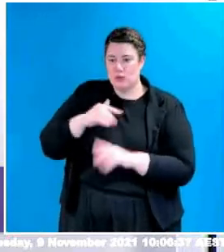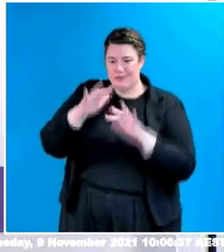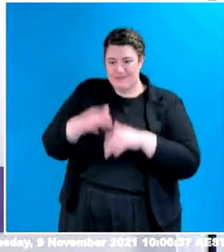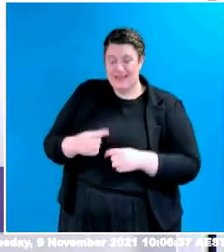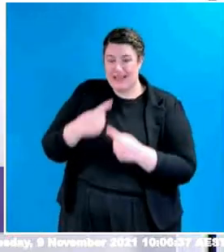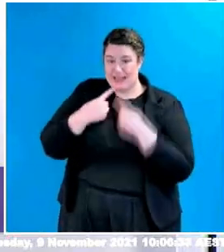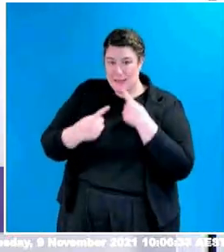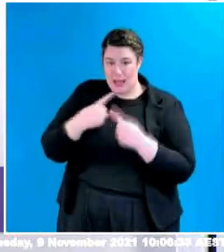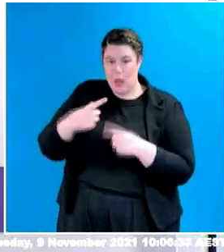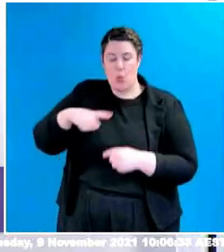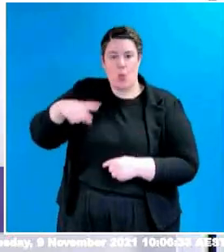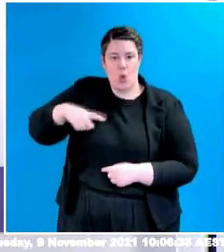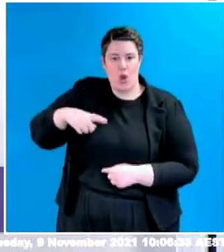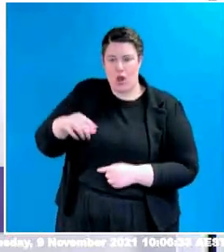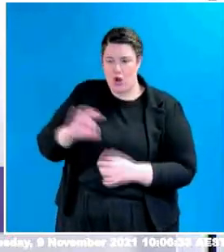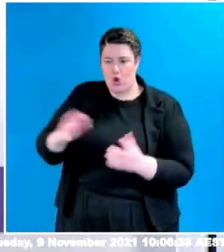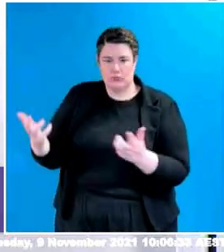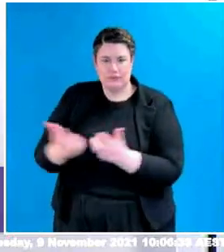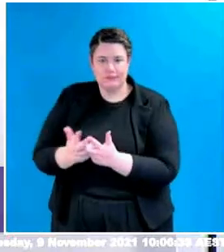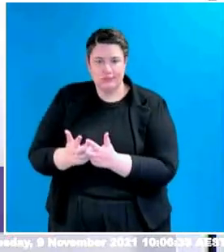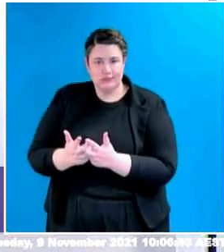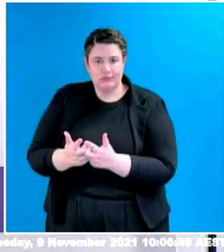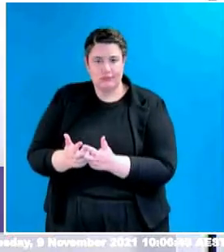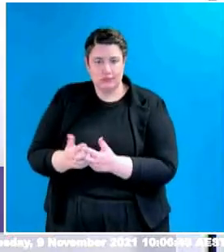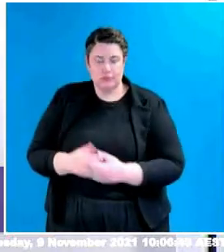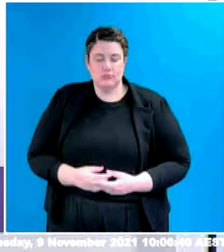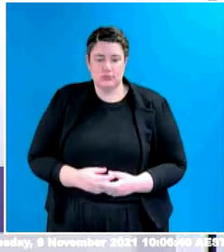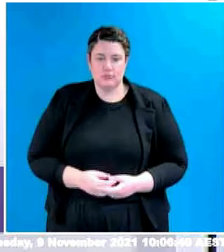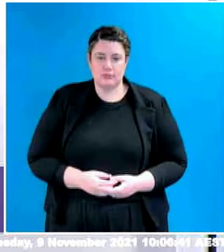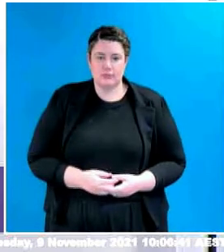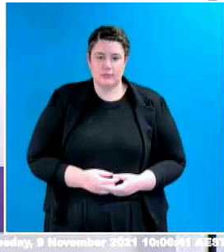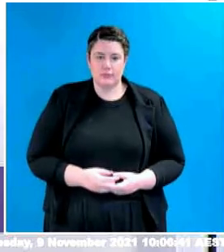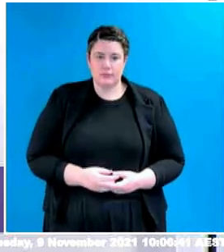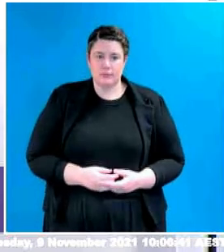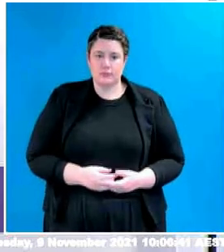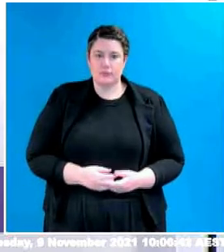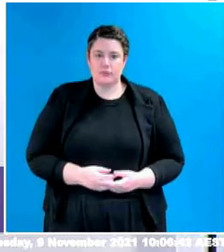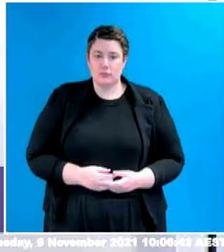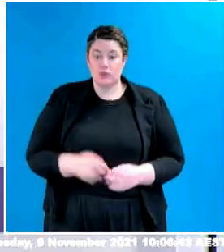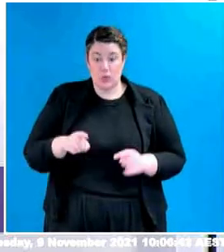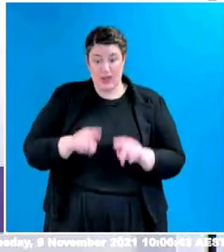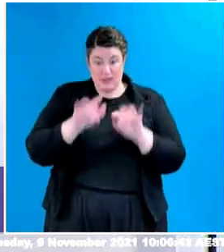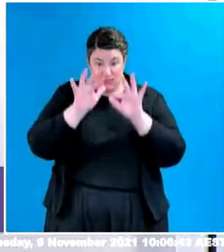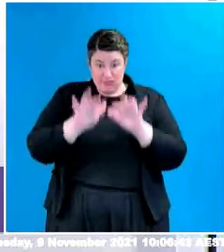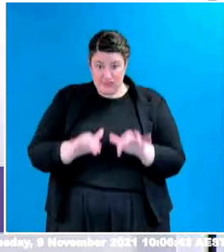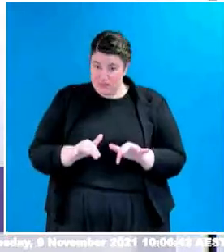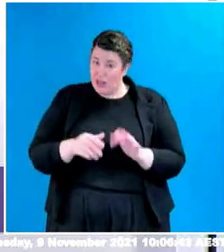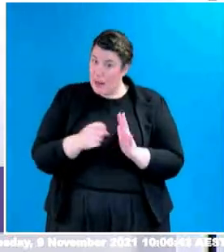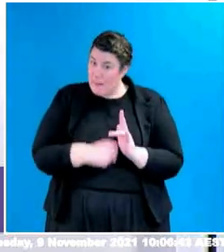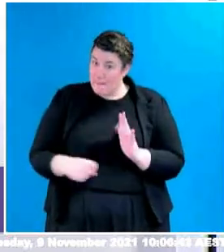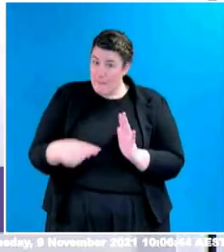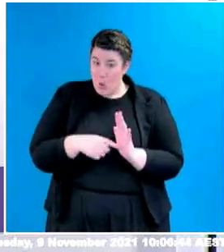So that compatibility statement is an important first step; is that right?